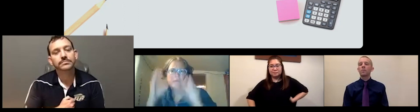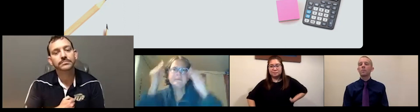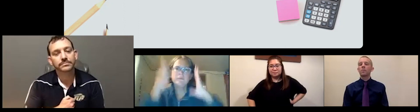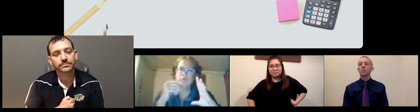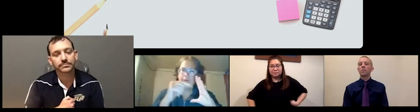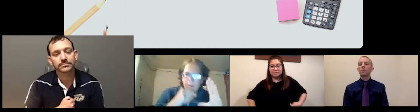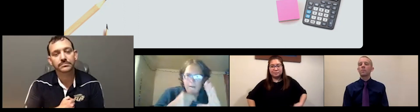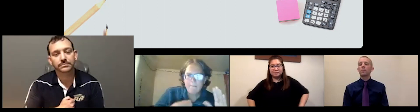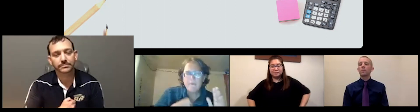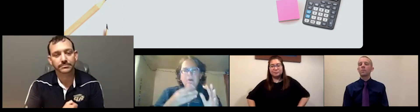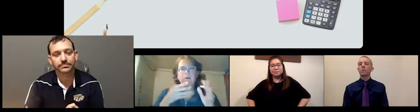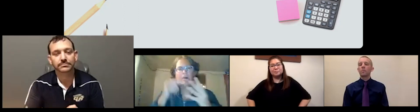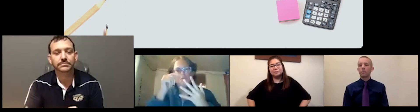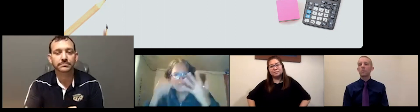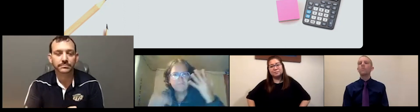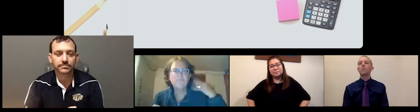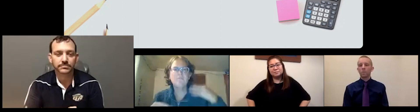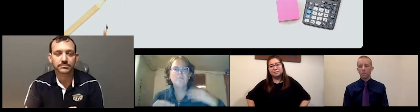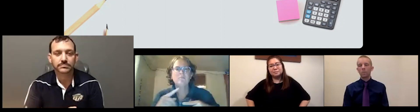Teachers emailed me, and other strategies.